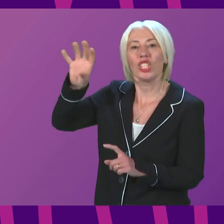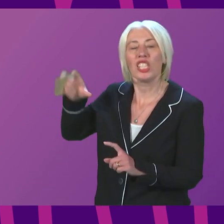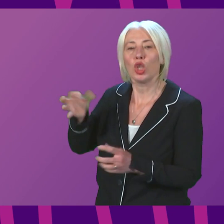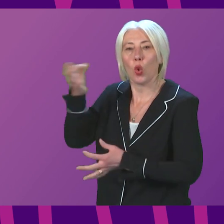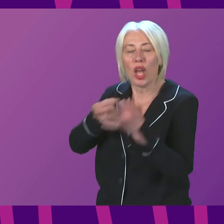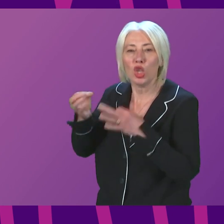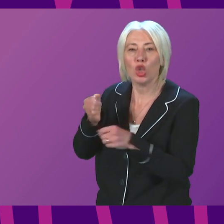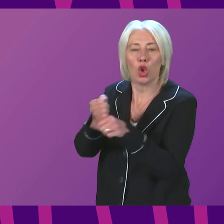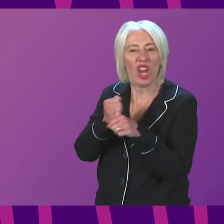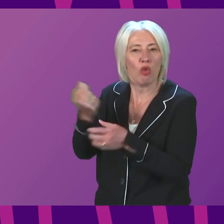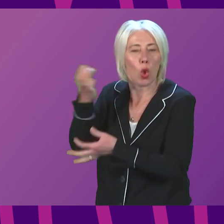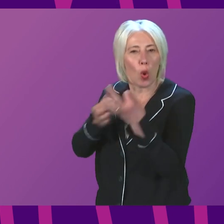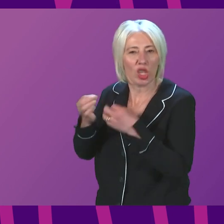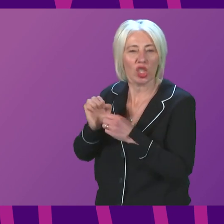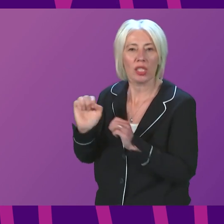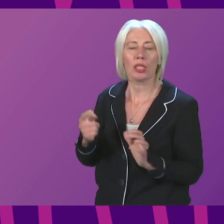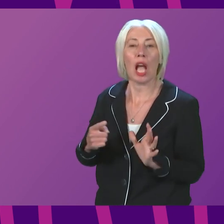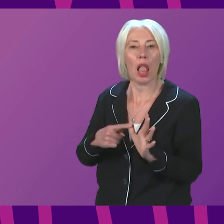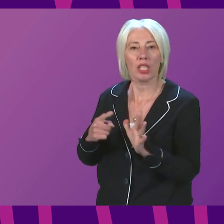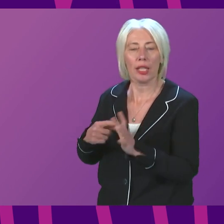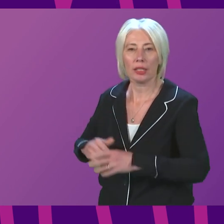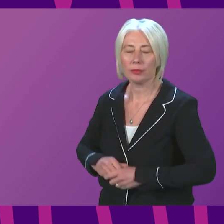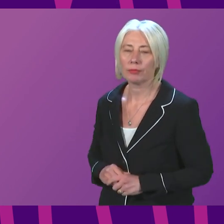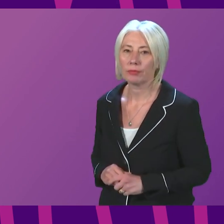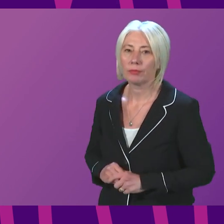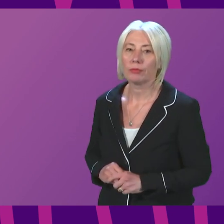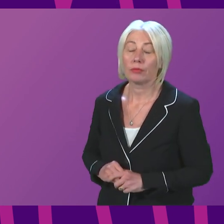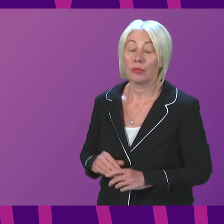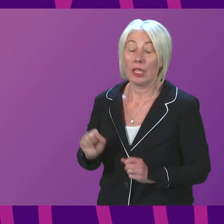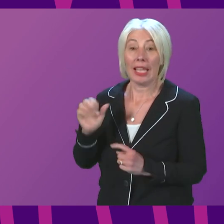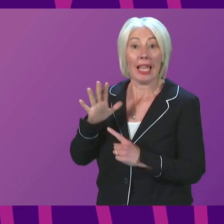Essential infrastructure works are due to start at Uig harbour this October.